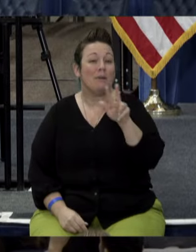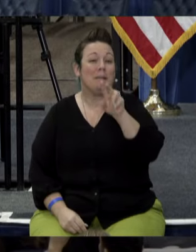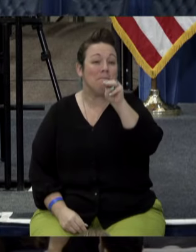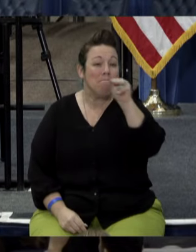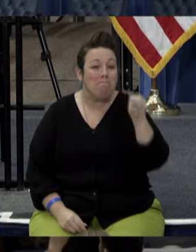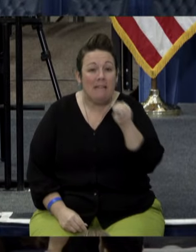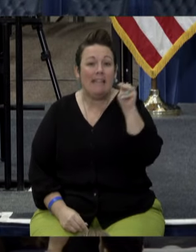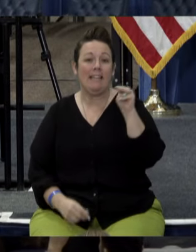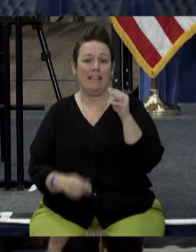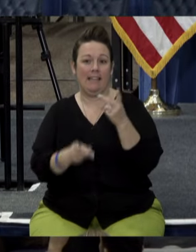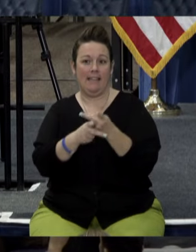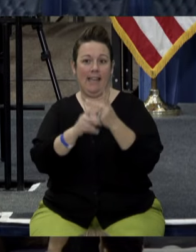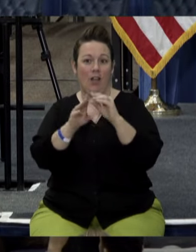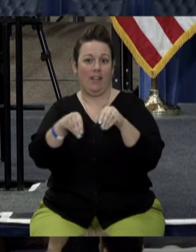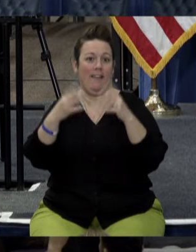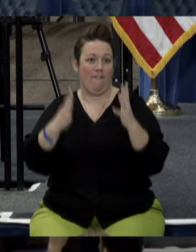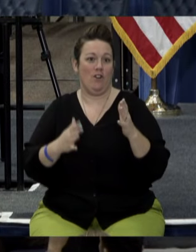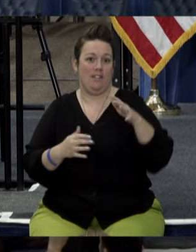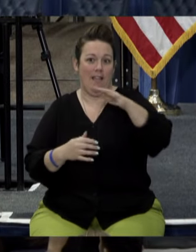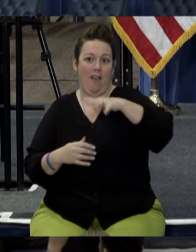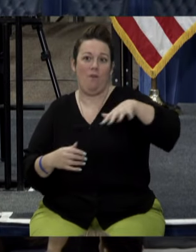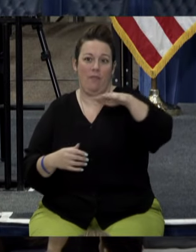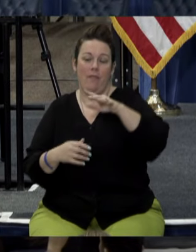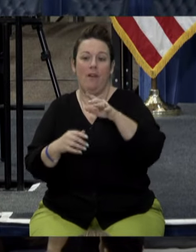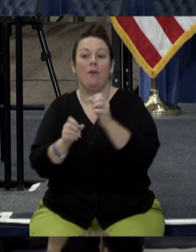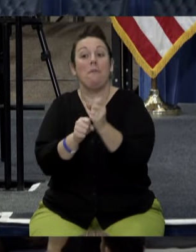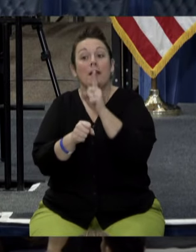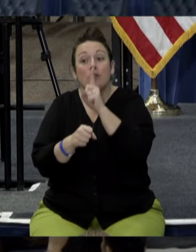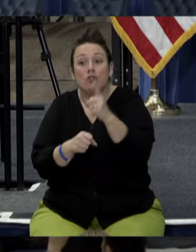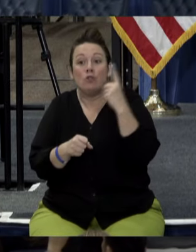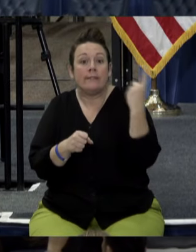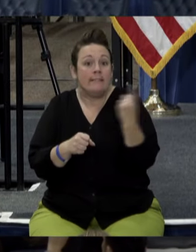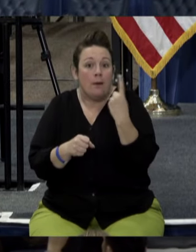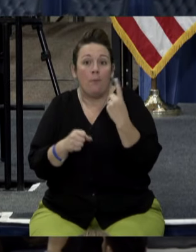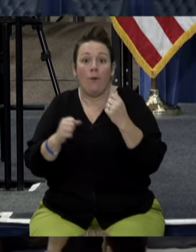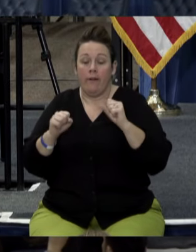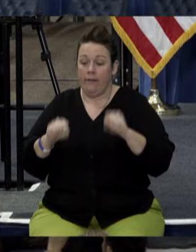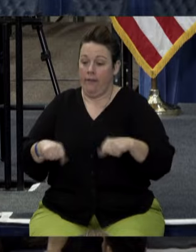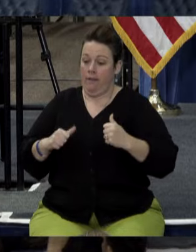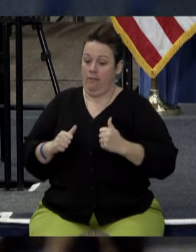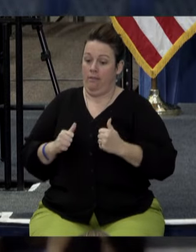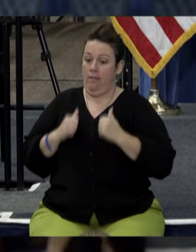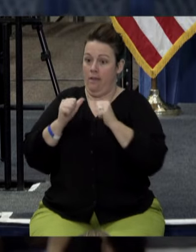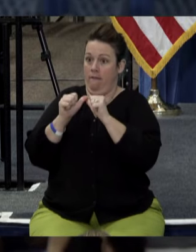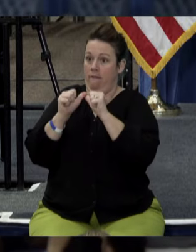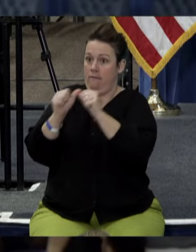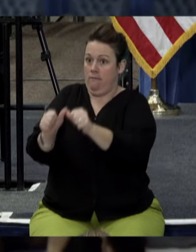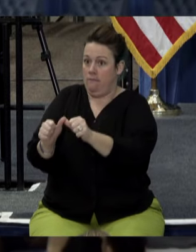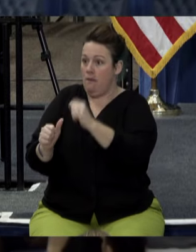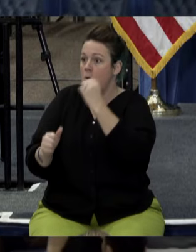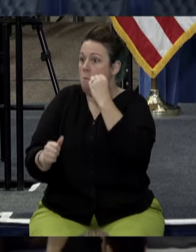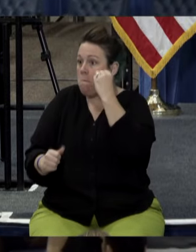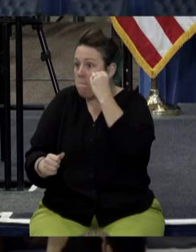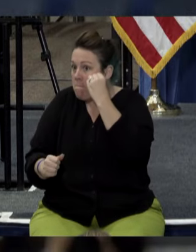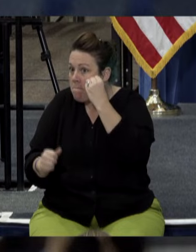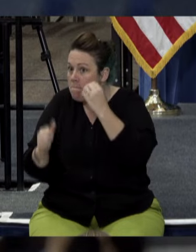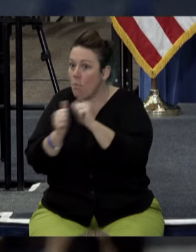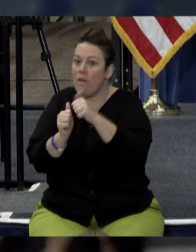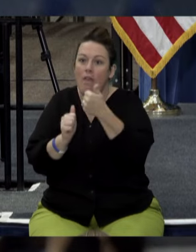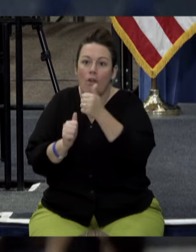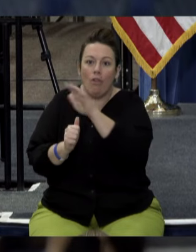who are out there making sure that somebody gets to live at home with other loved ones.